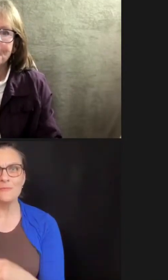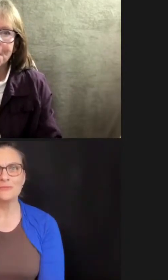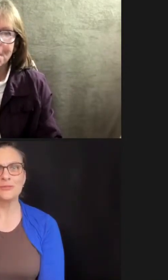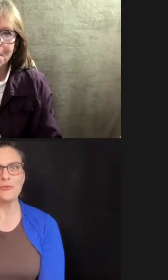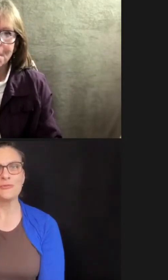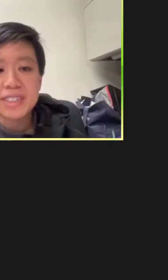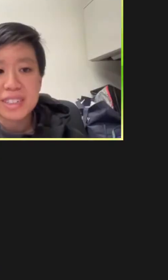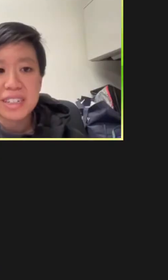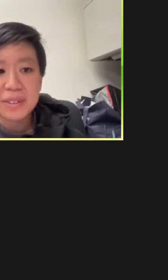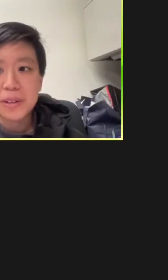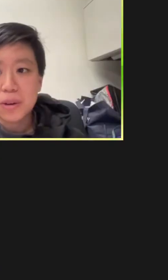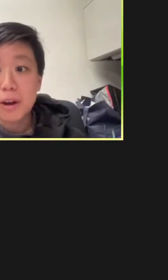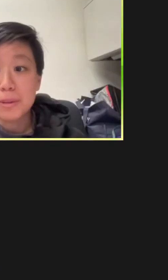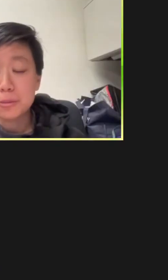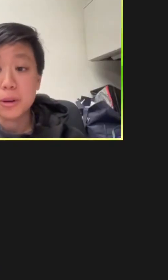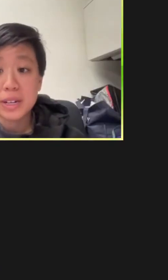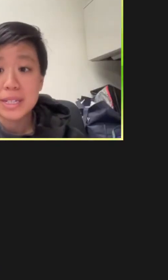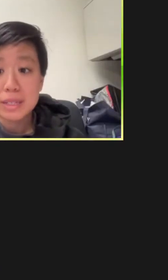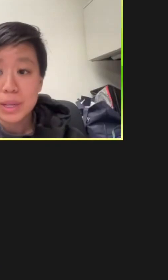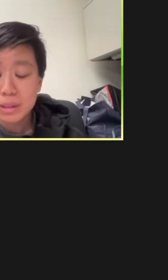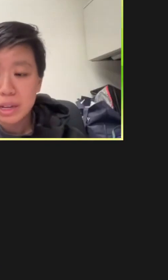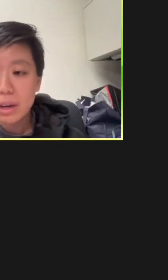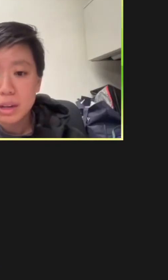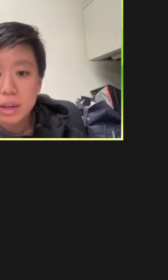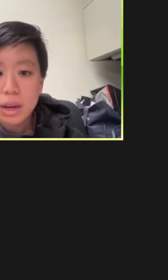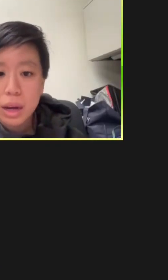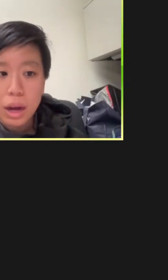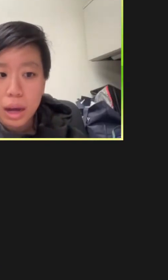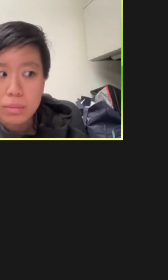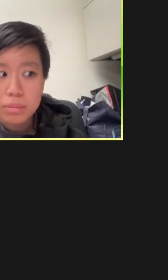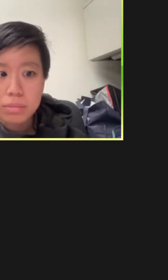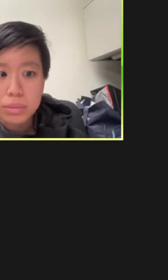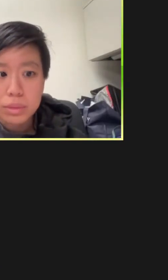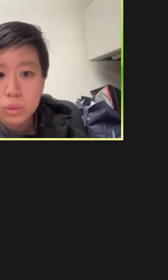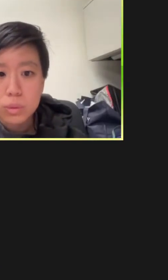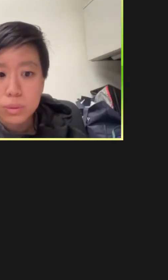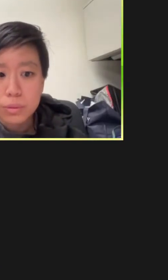It's great to see how much work is being done to